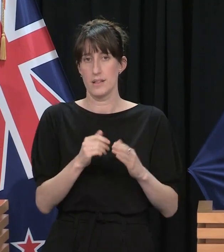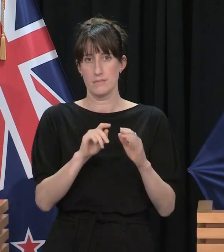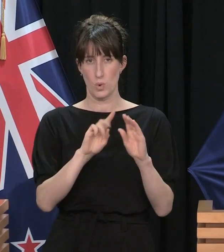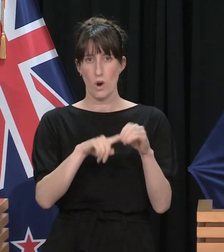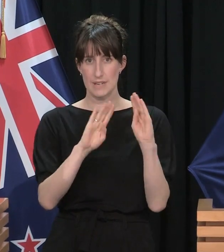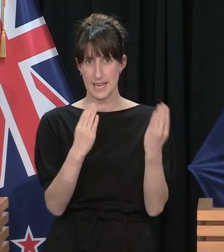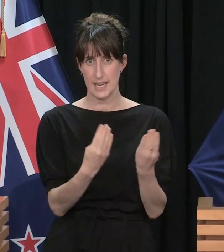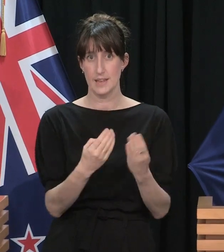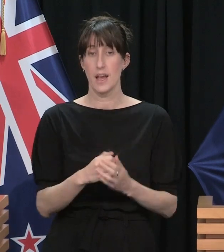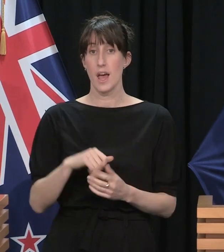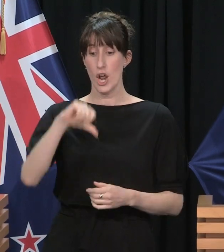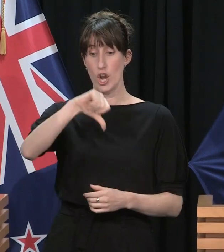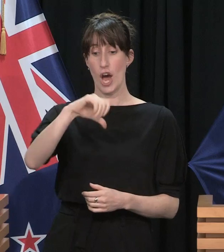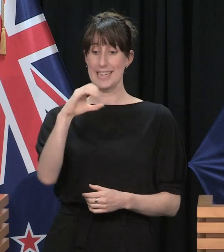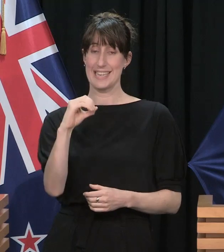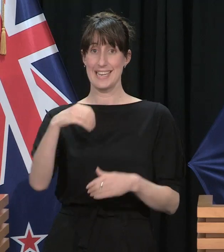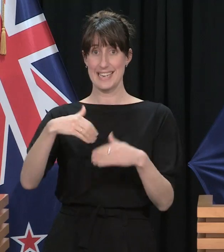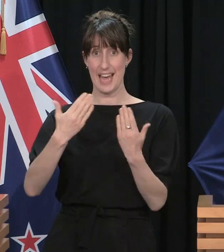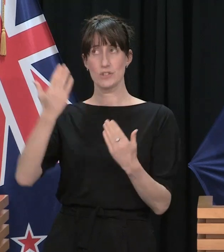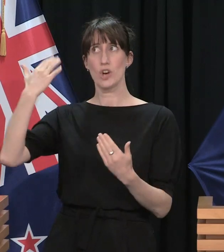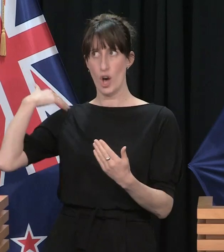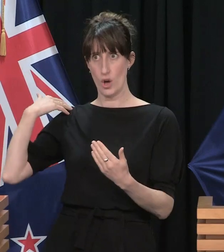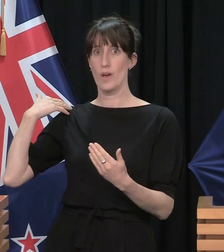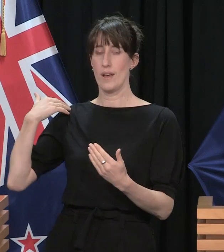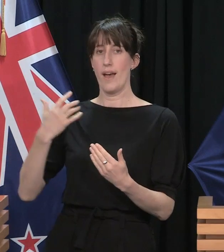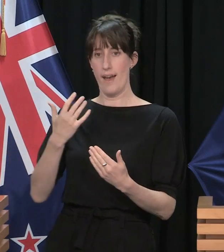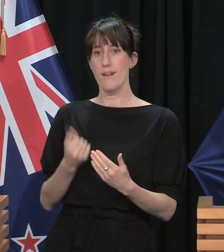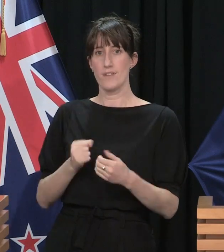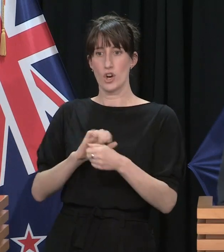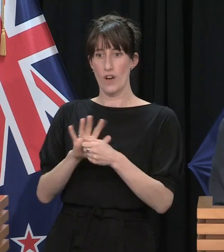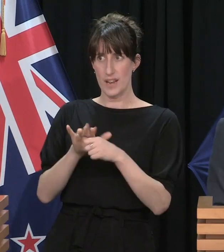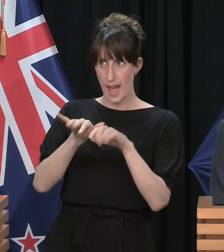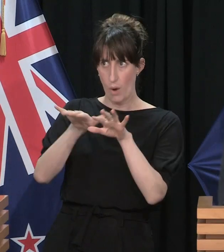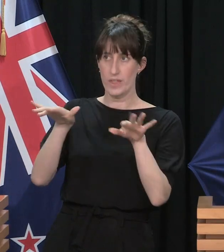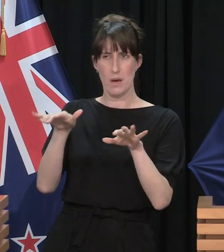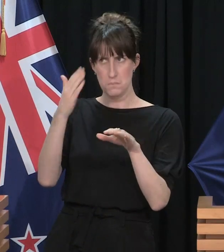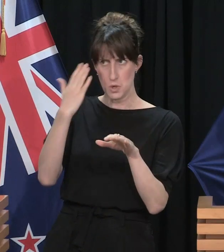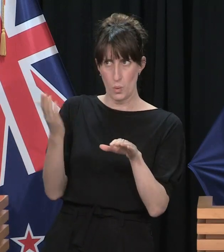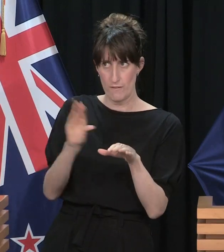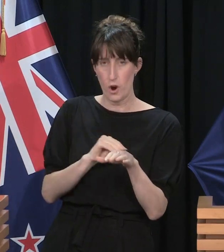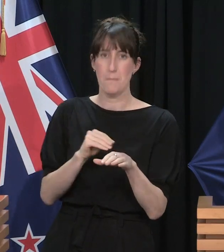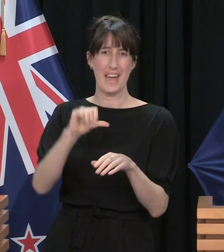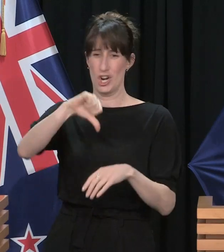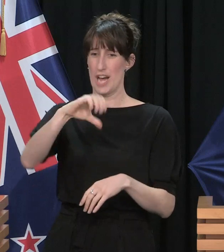managed isolation. It's been now 90 days since the last case of COVID-19 was identified that had been